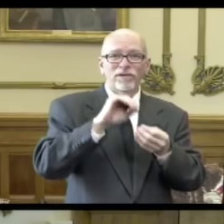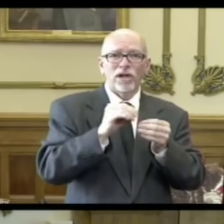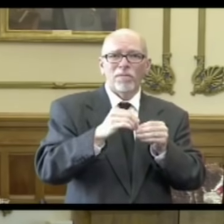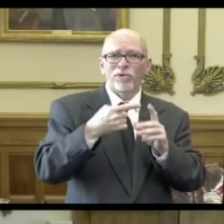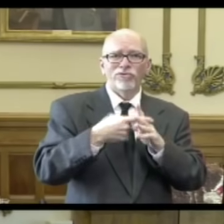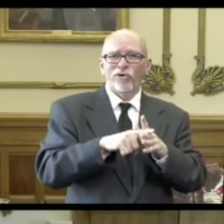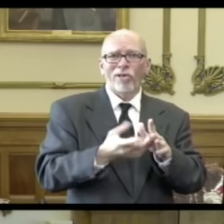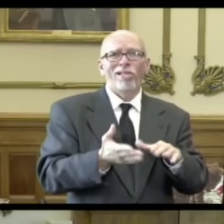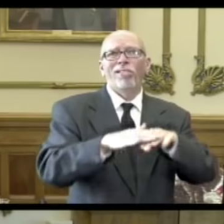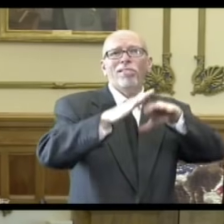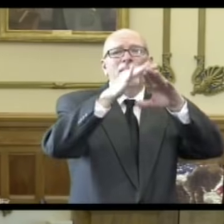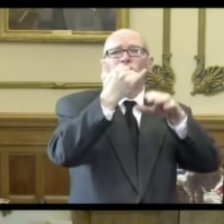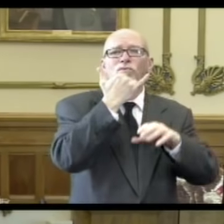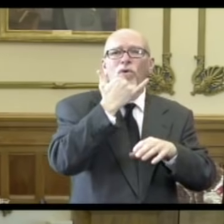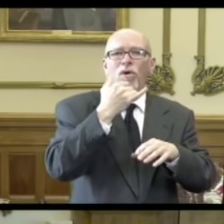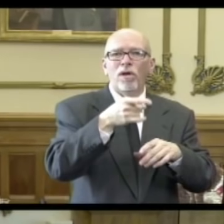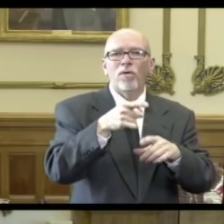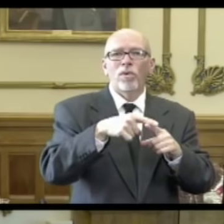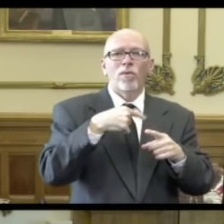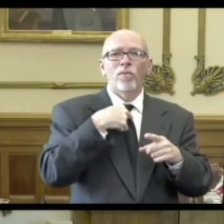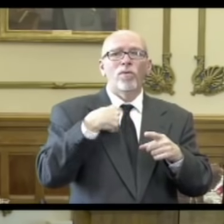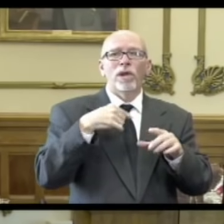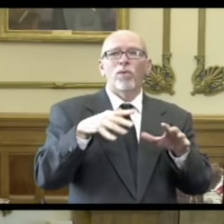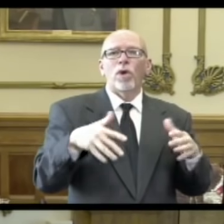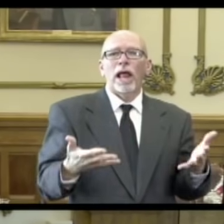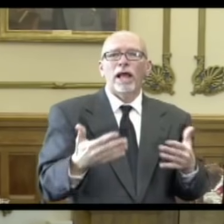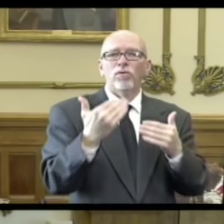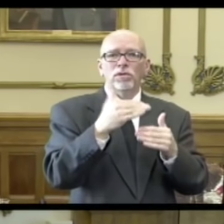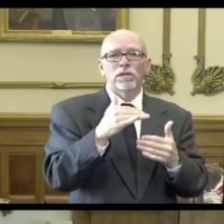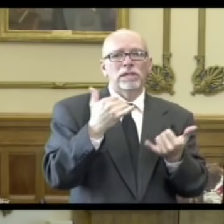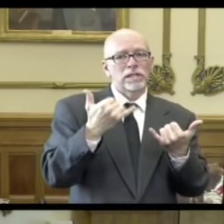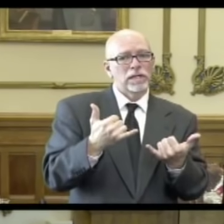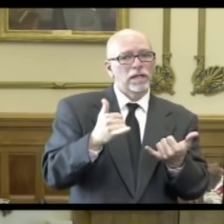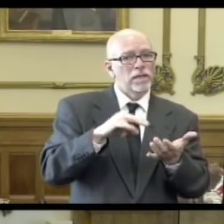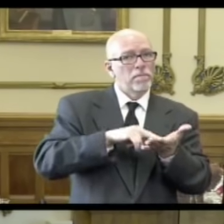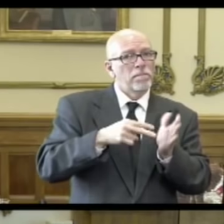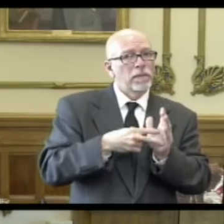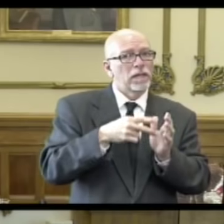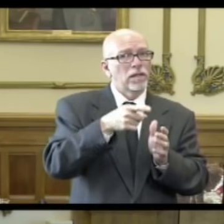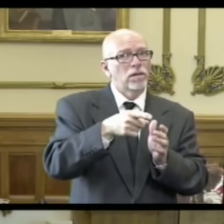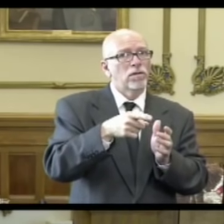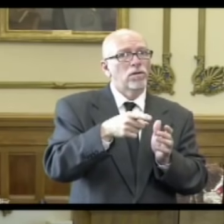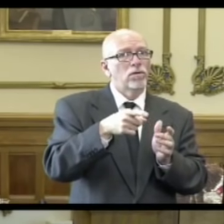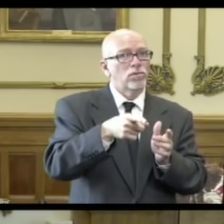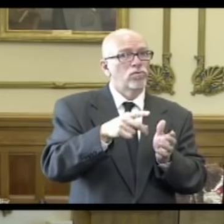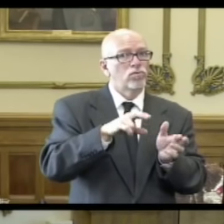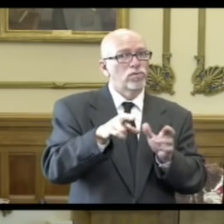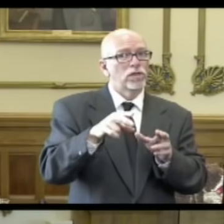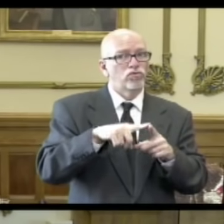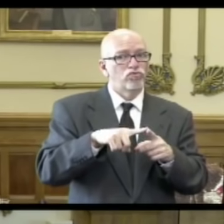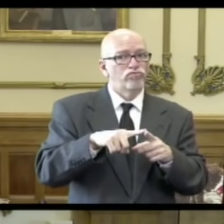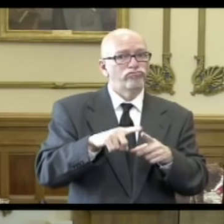TO DO EVERYTHING WE CAN TO CONTAIN THE VIRUS AND SLOW THE SPREAD. IT'S NUMBER START